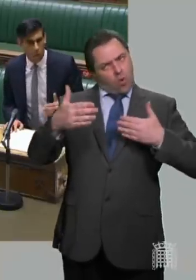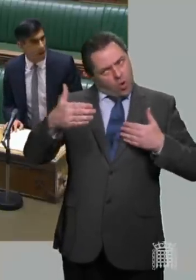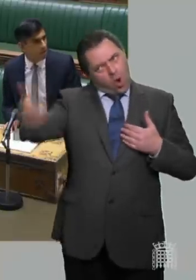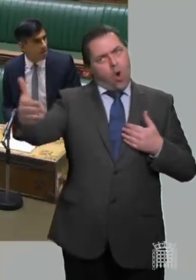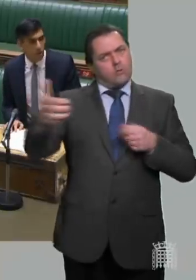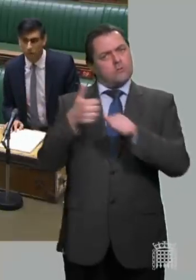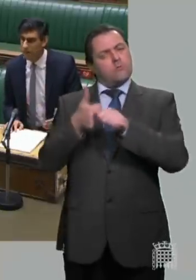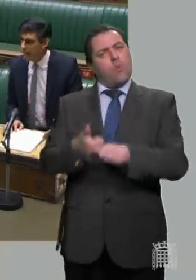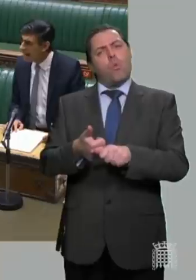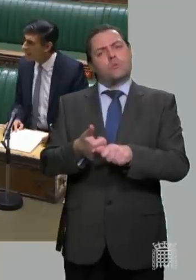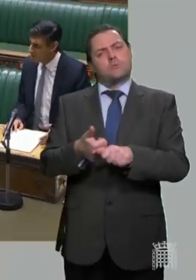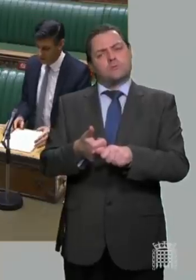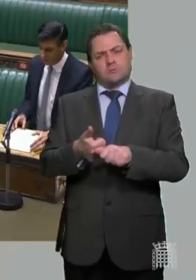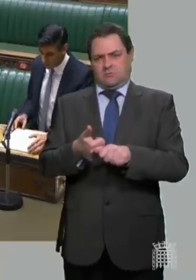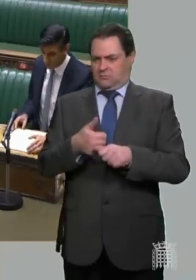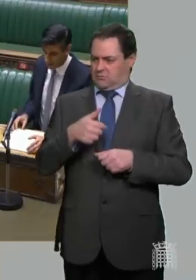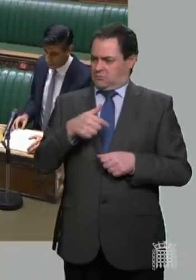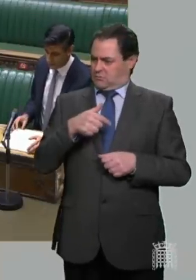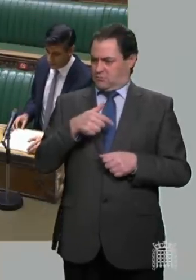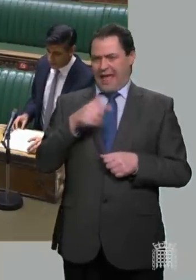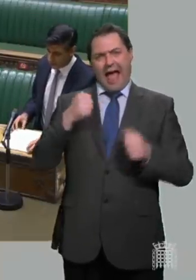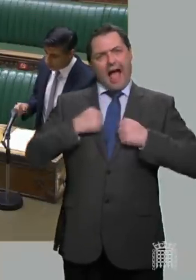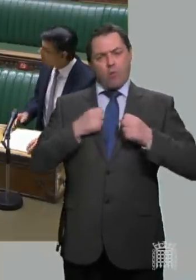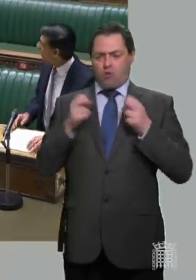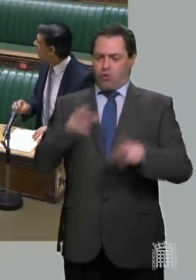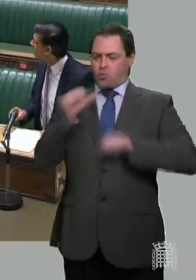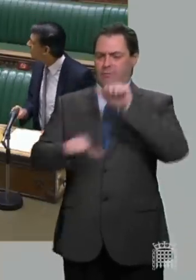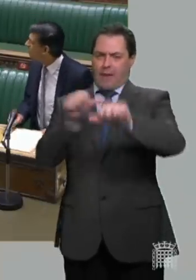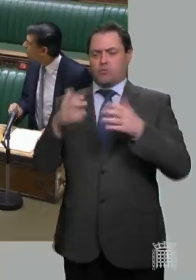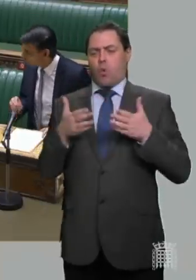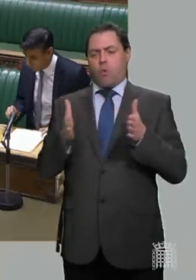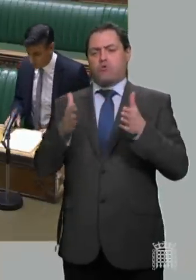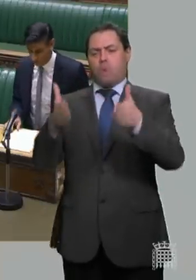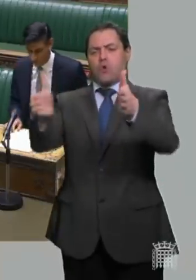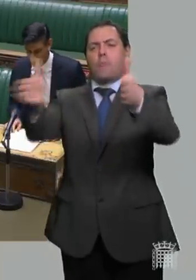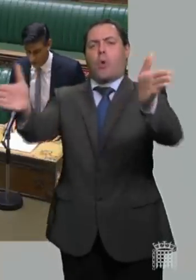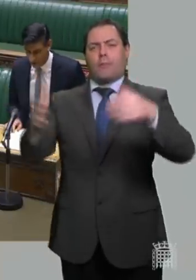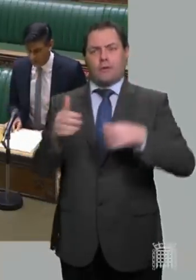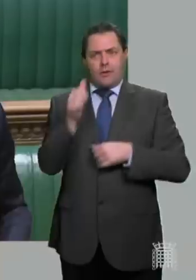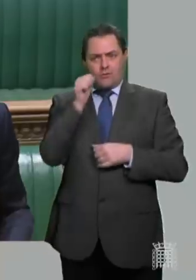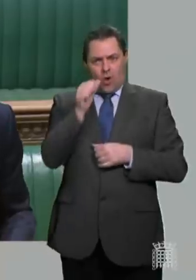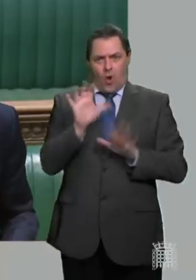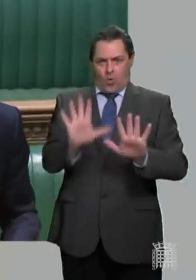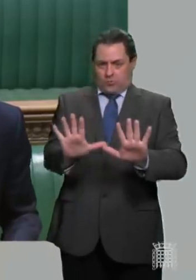well beyond the end of the road map to accommodate even the most cautious view about the time that it